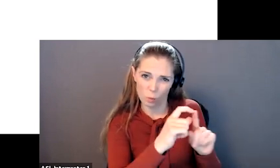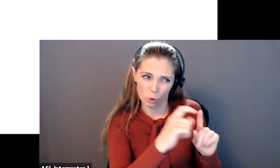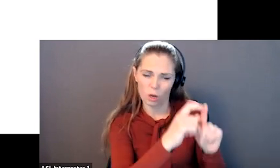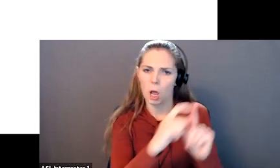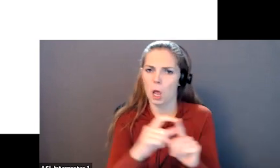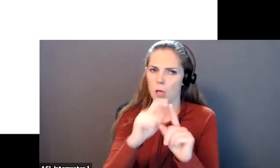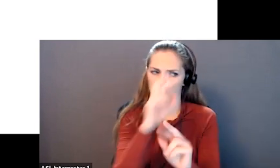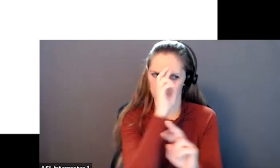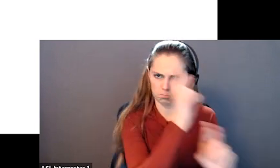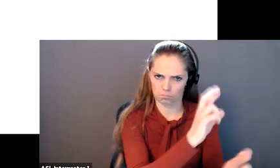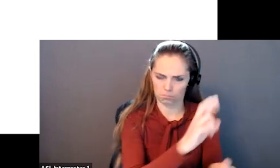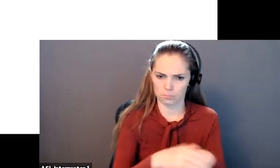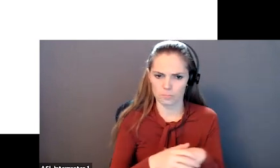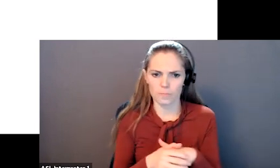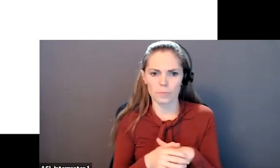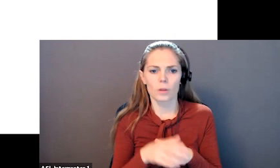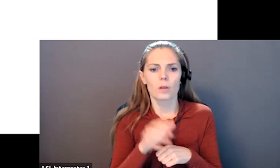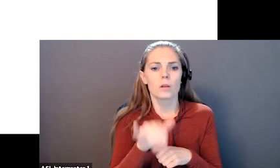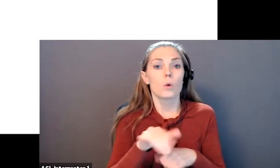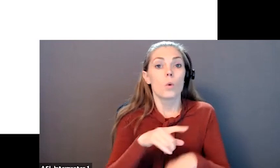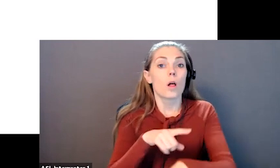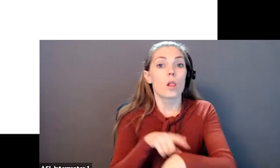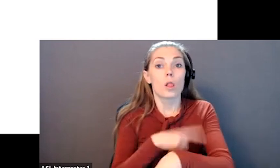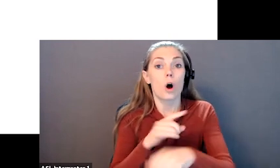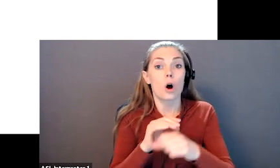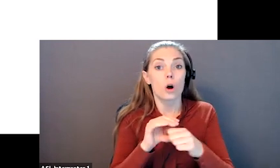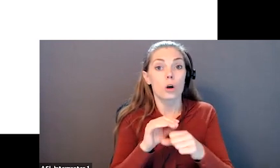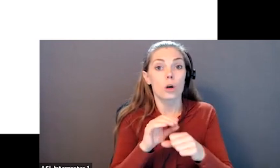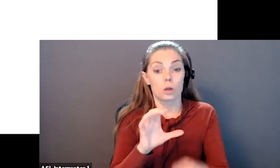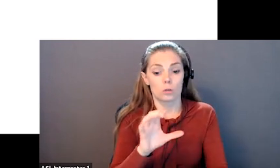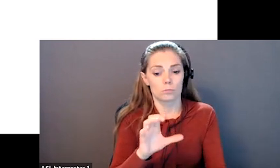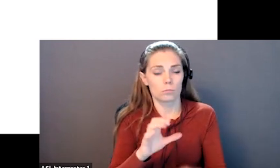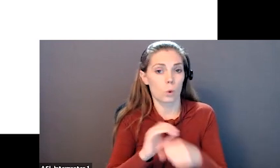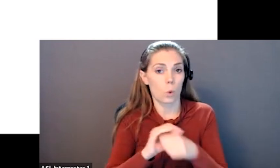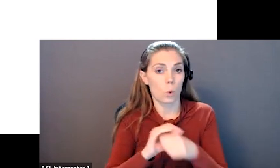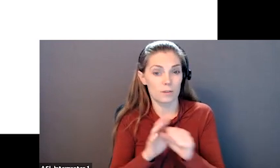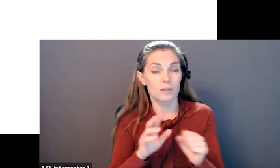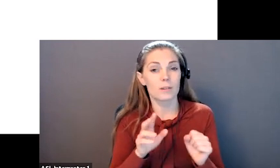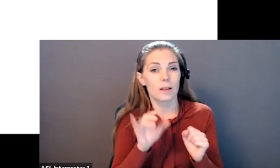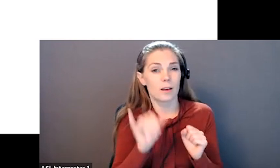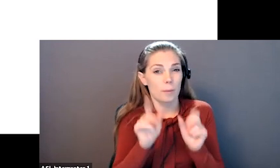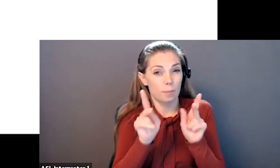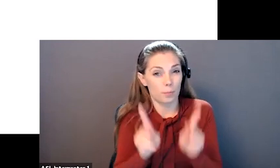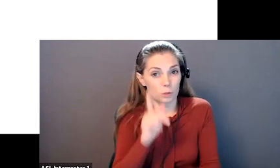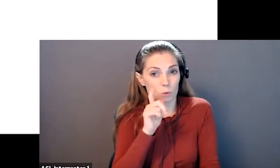criteria. It occurs in individuals with either a probable or confirmed case of COVID infection,